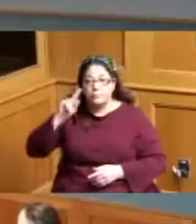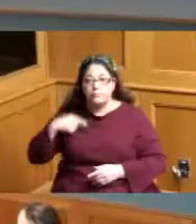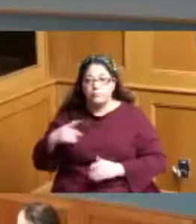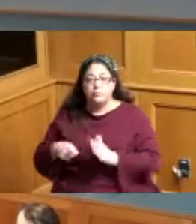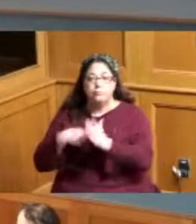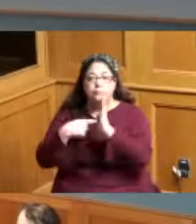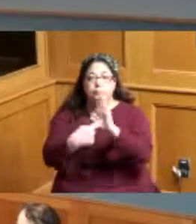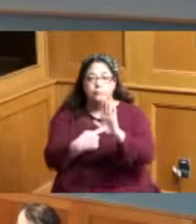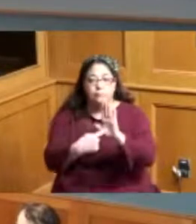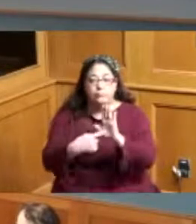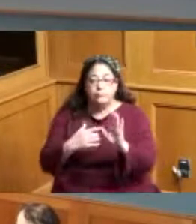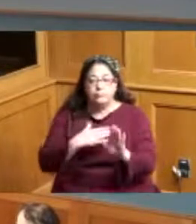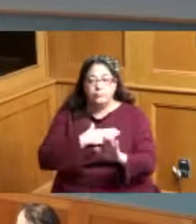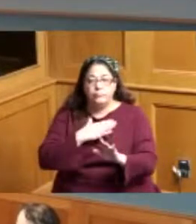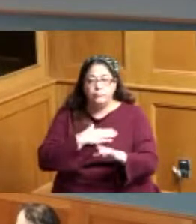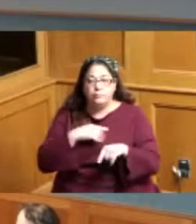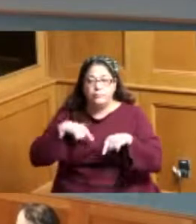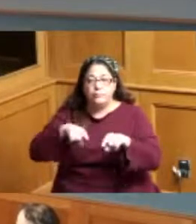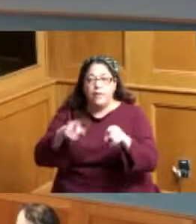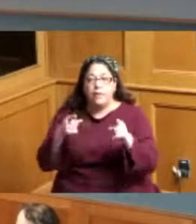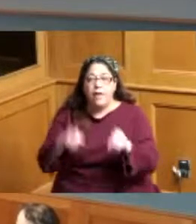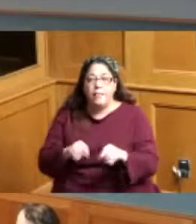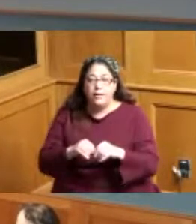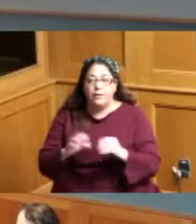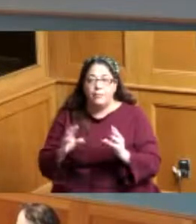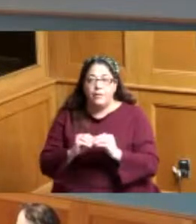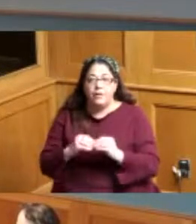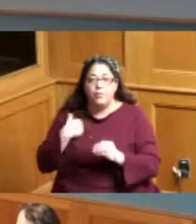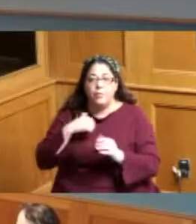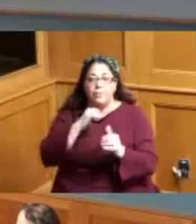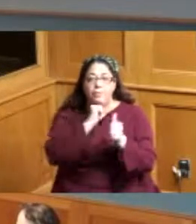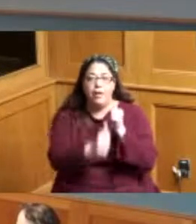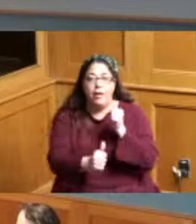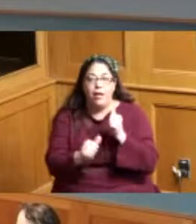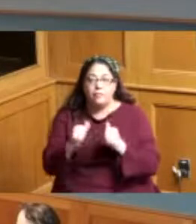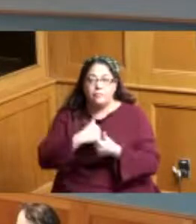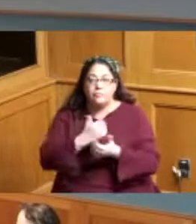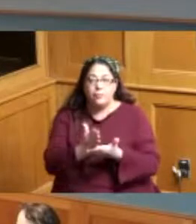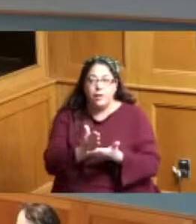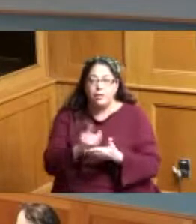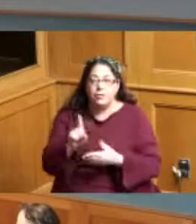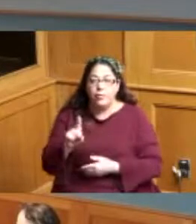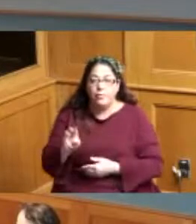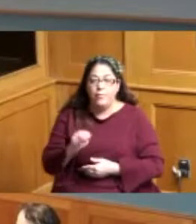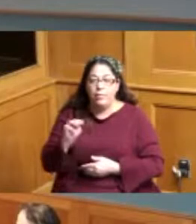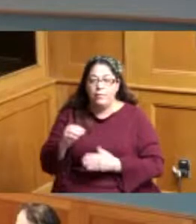have it at one of our meetings we had passed in our budget one million dollars for senior